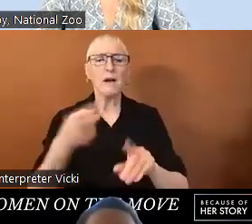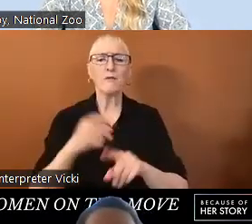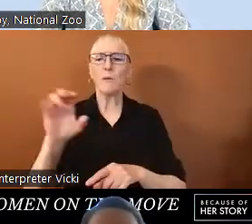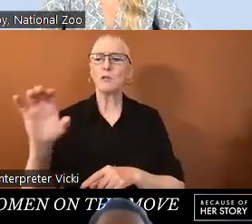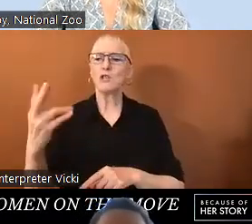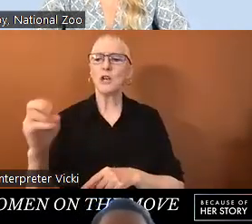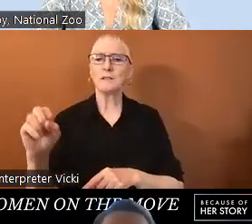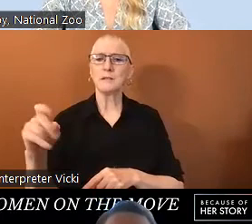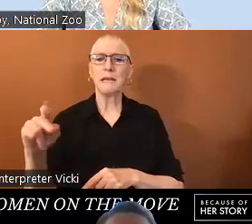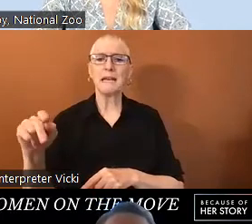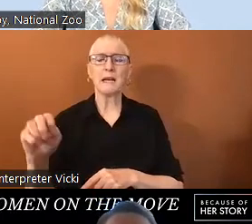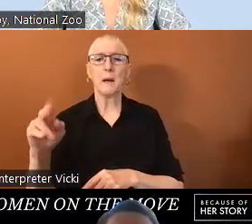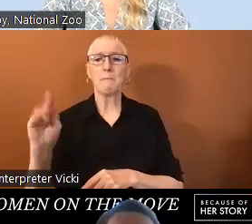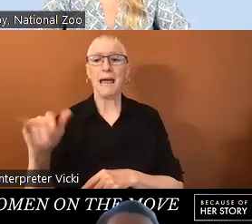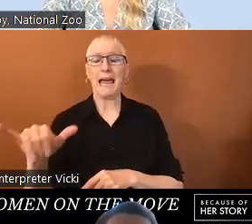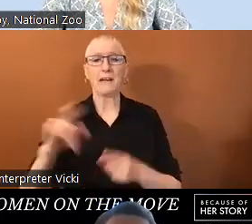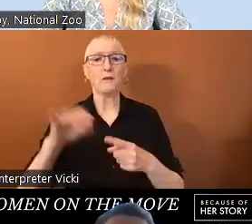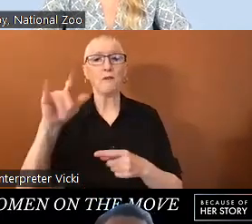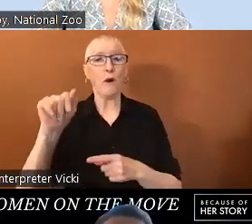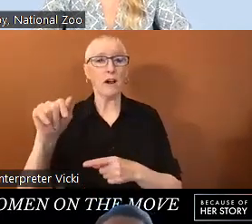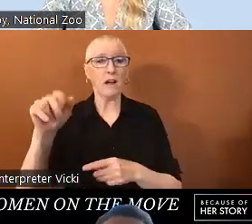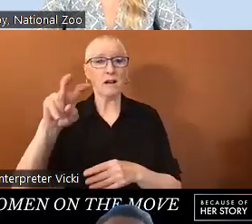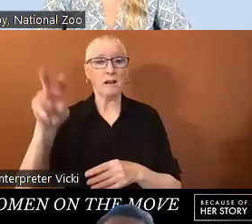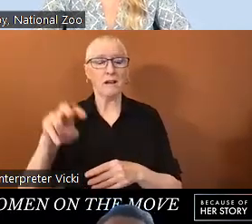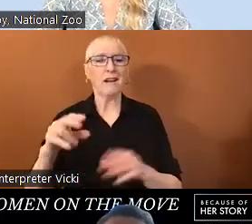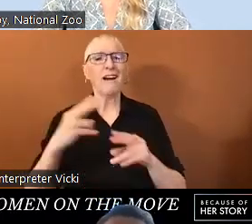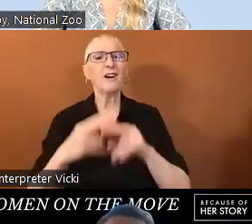way down to Florida. They... we call them kind of like snowbirds so that they like to go to Florida for